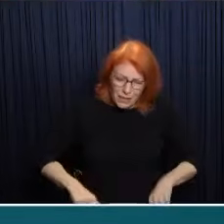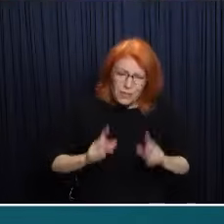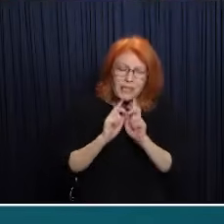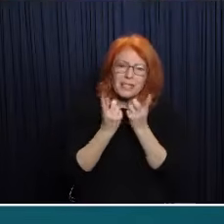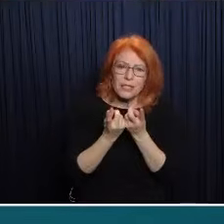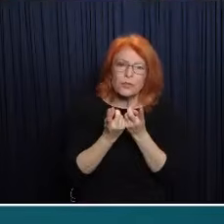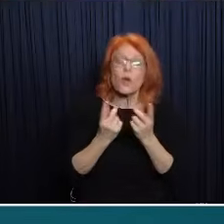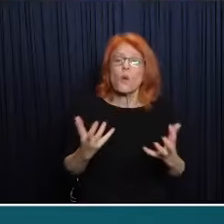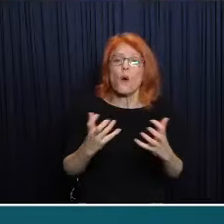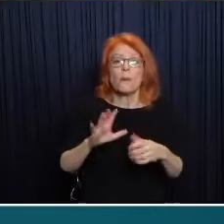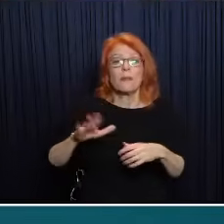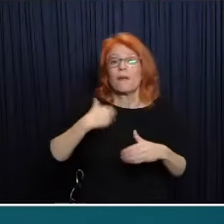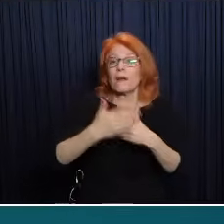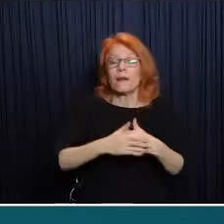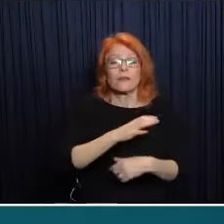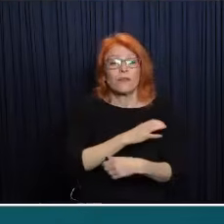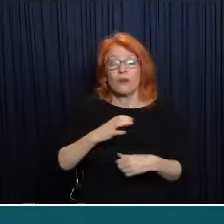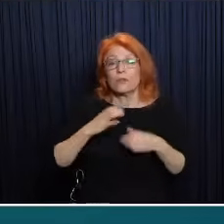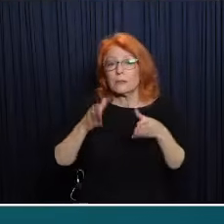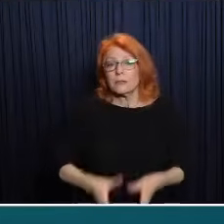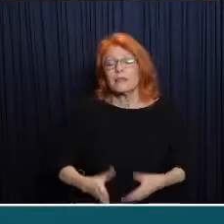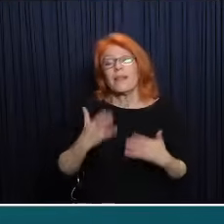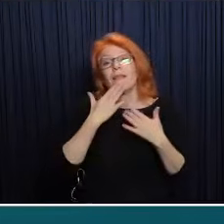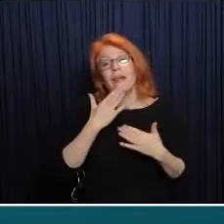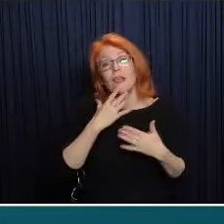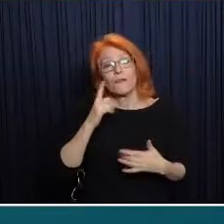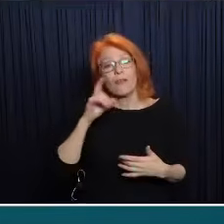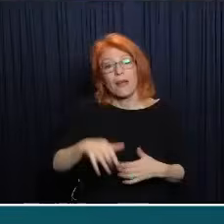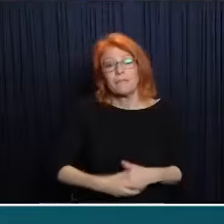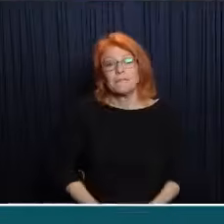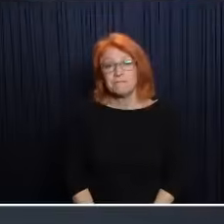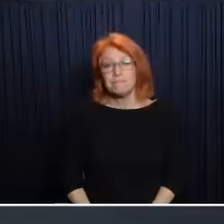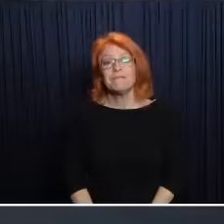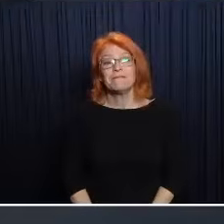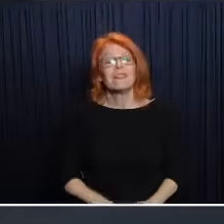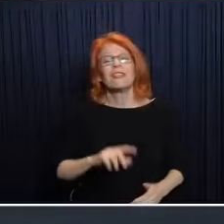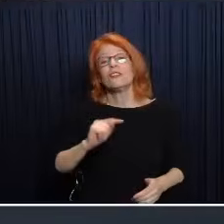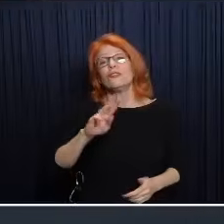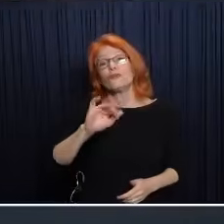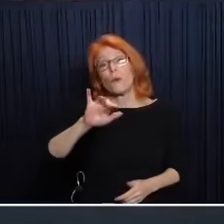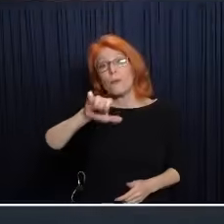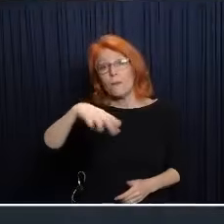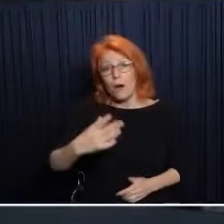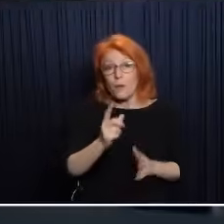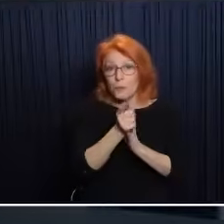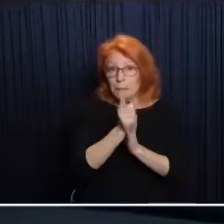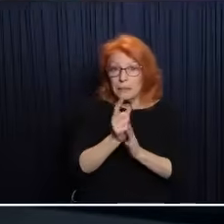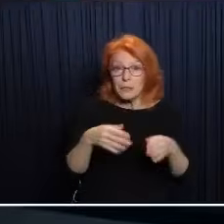OF US ELECTED. AS FAR AS ENDORSEMENTS, OVER 100 PEOPLE WHO WANT ME TO BE THEIR